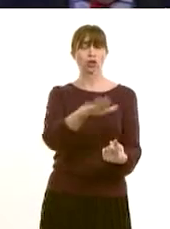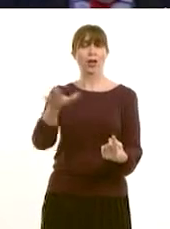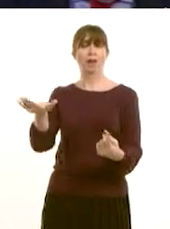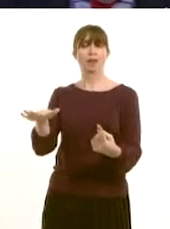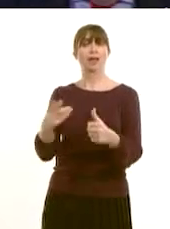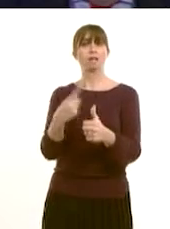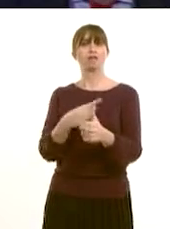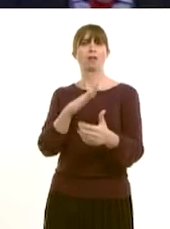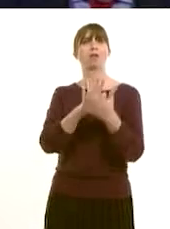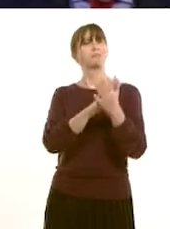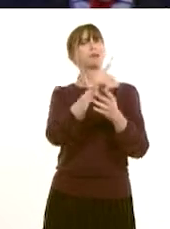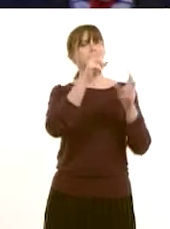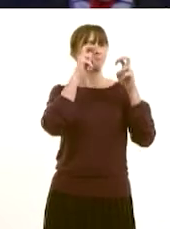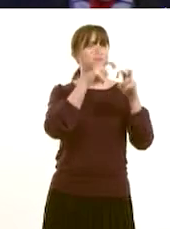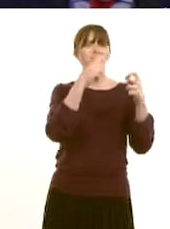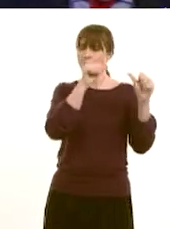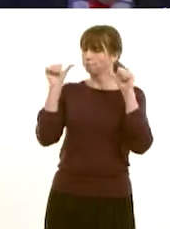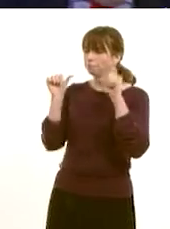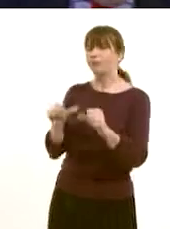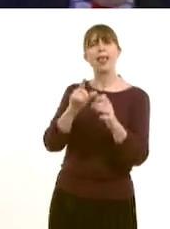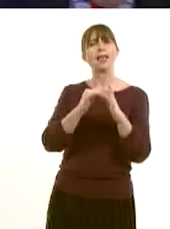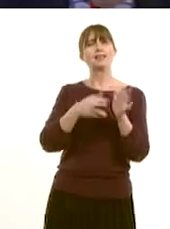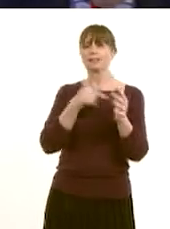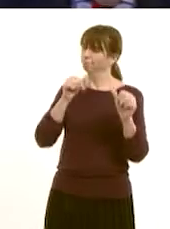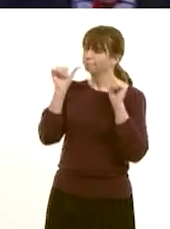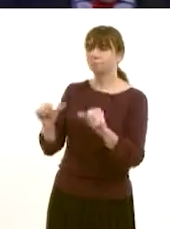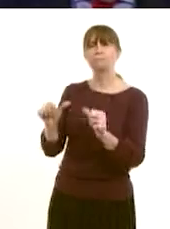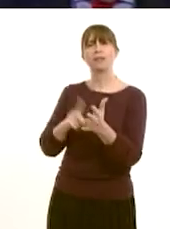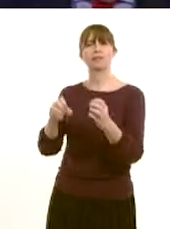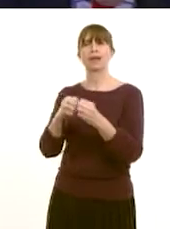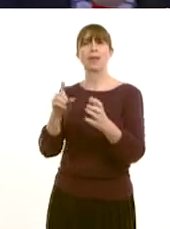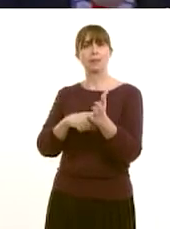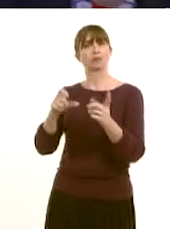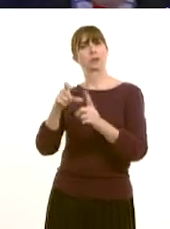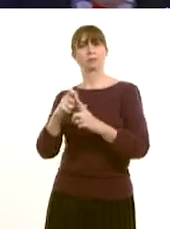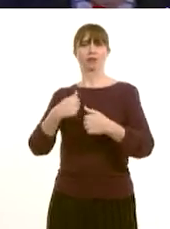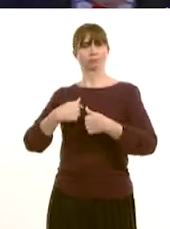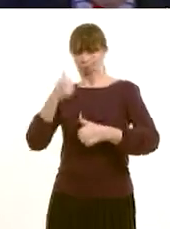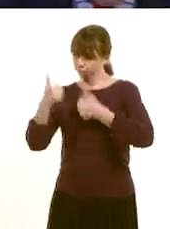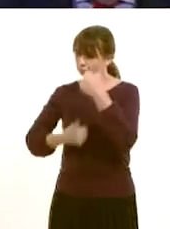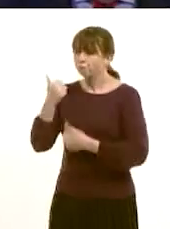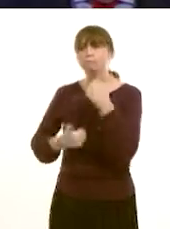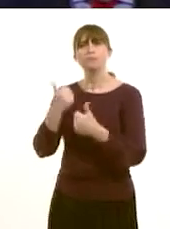thanks to the Welsh Liberal Democrats. And the recent Estyn report said that that is making a material difference to those children.